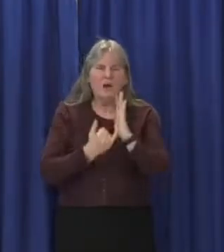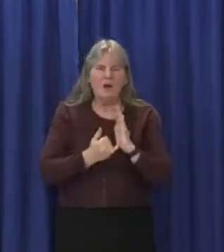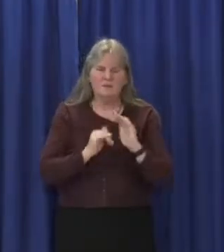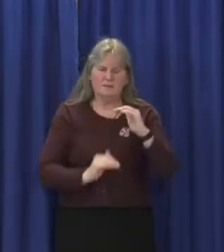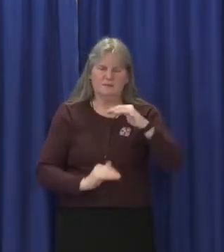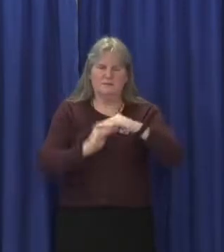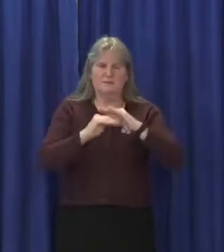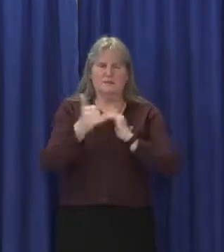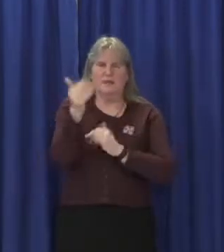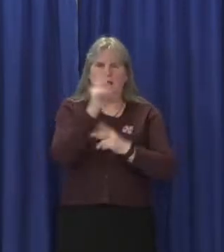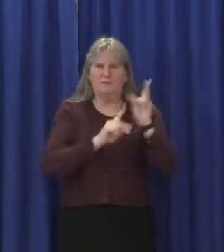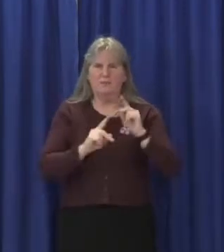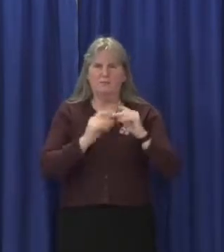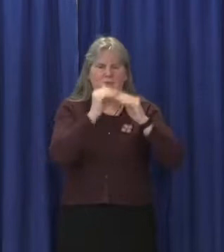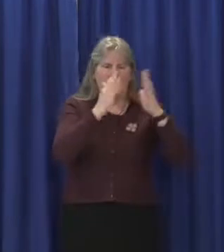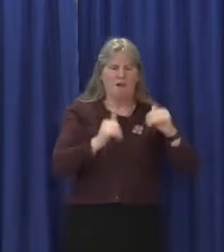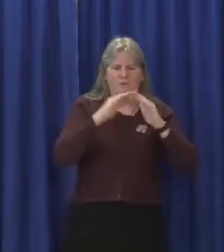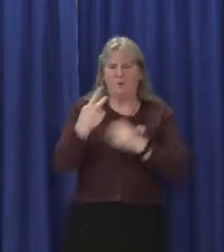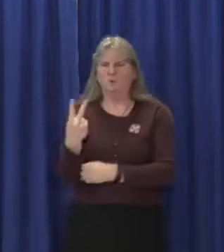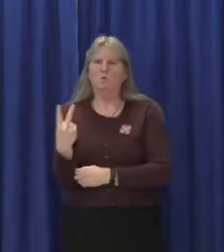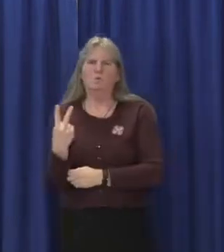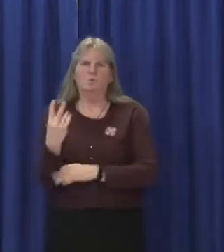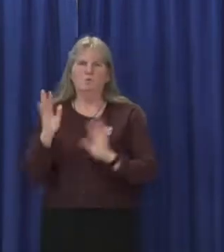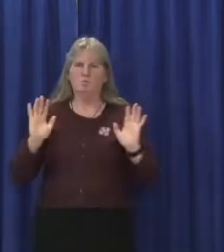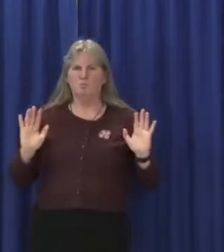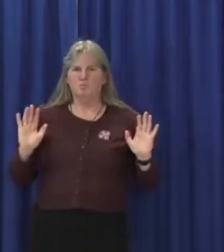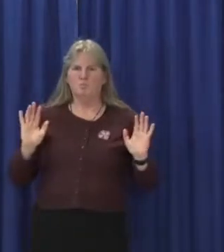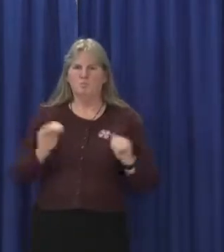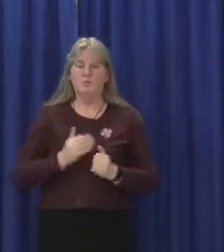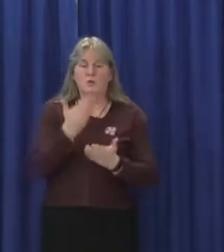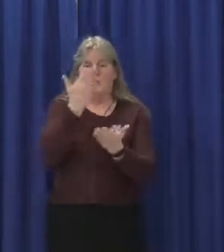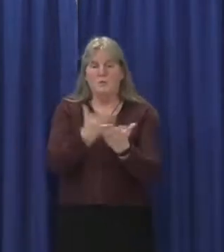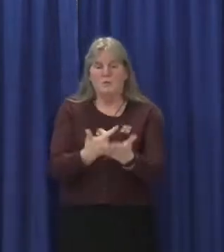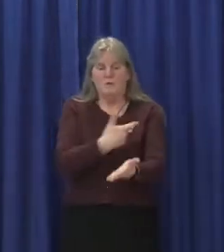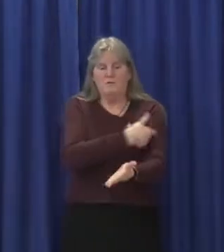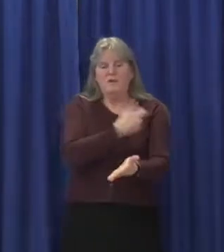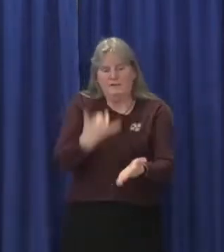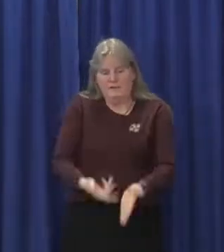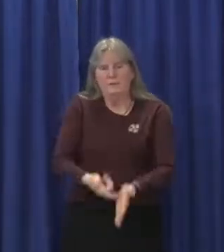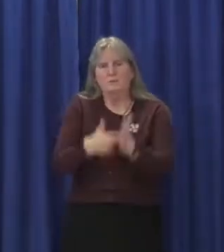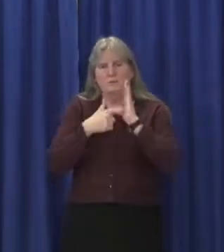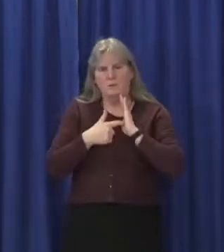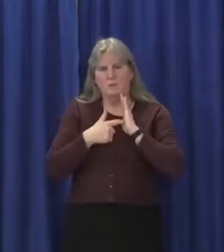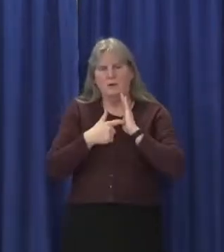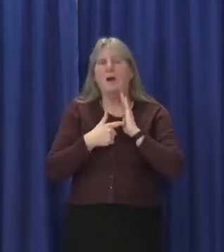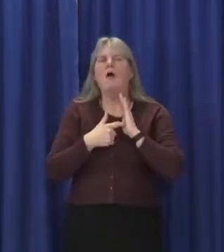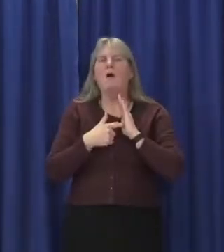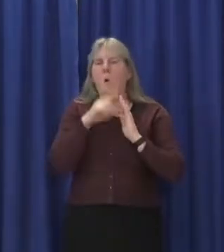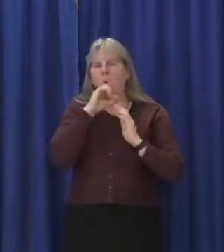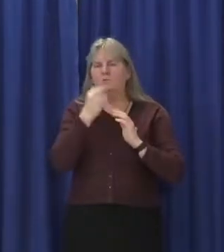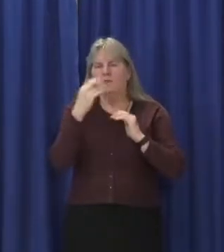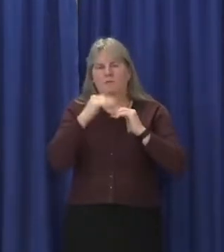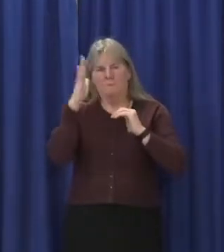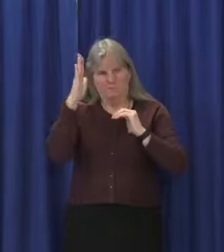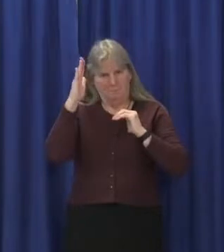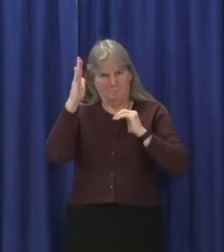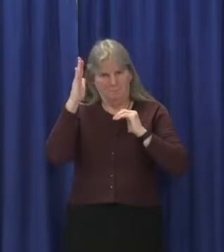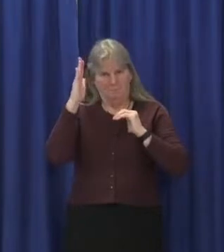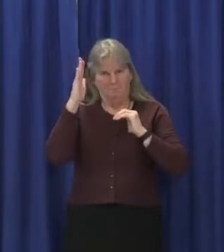ten people from two households. Proof of vaccination is still required for Yukoners over 12 years and four months, for